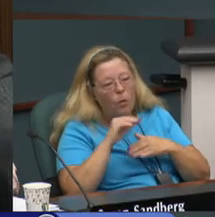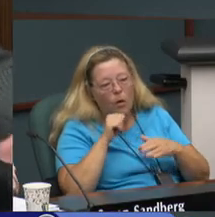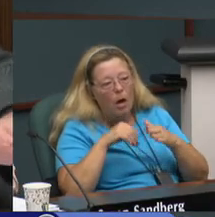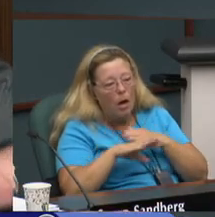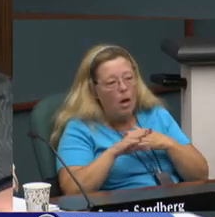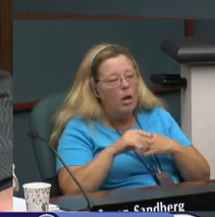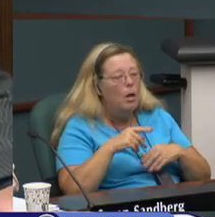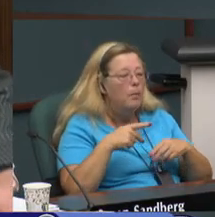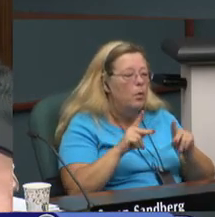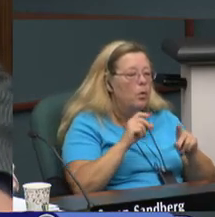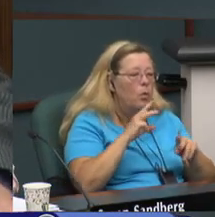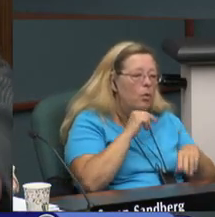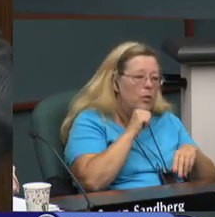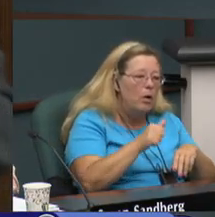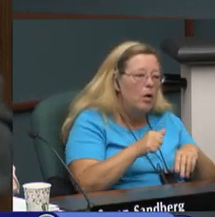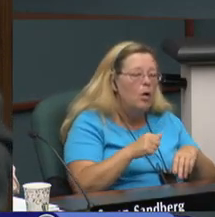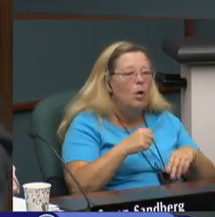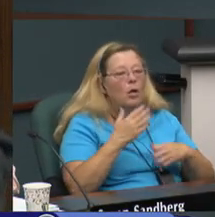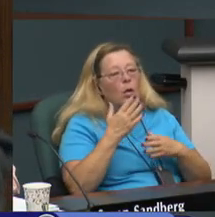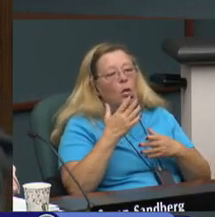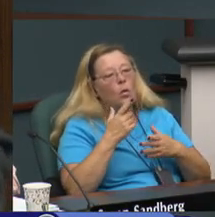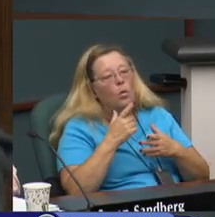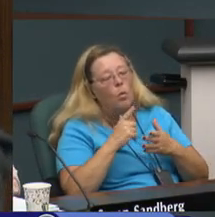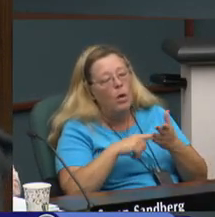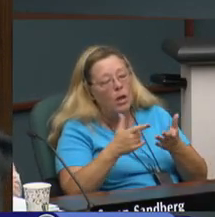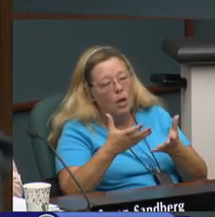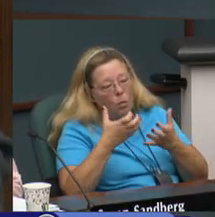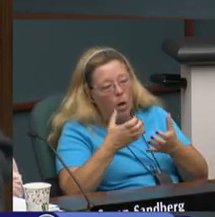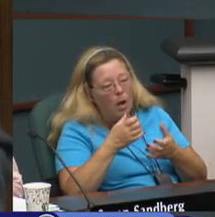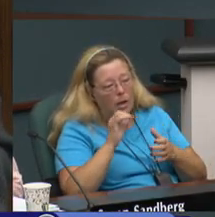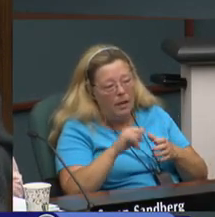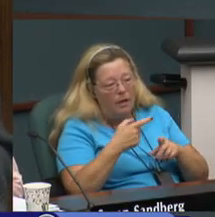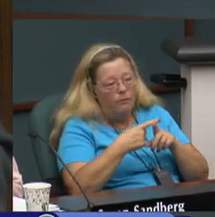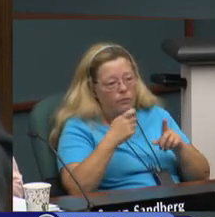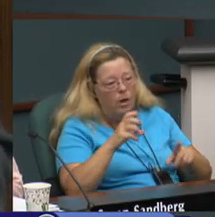ones that are desired etc those are from the DNR is that right or where was that